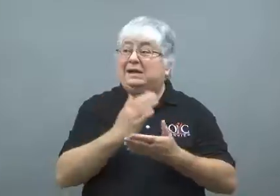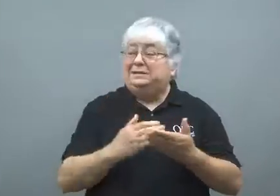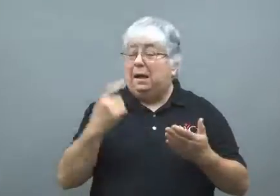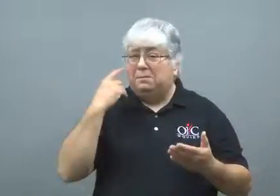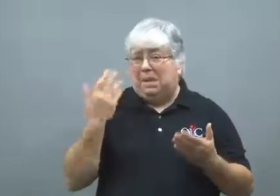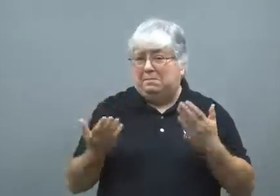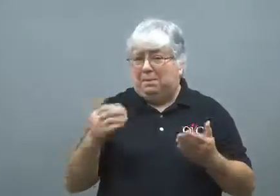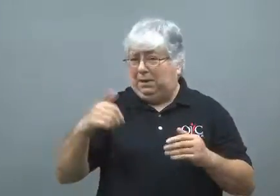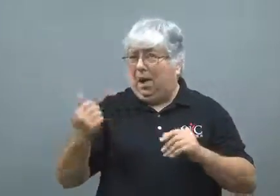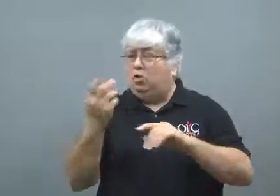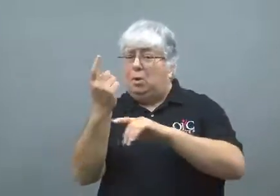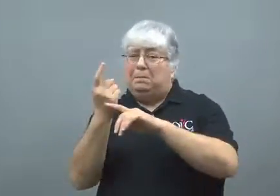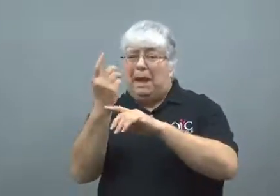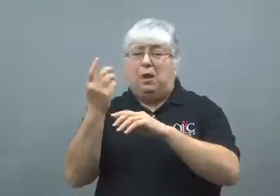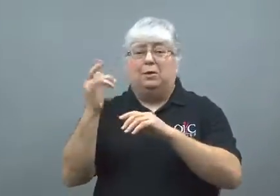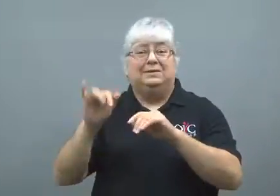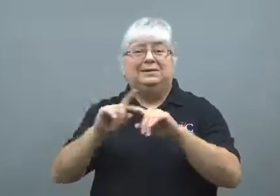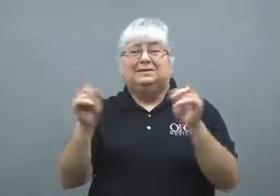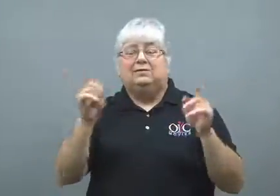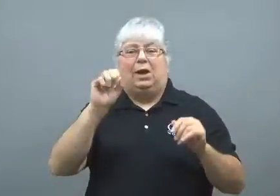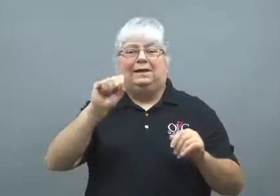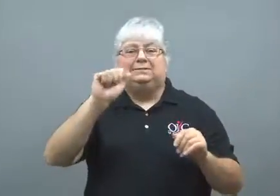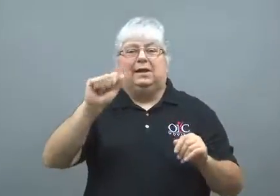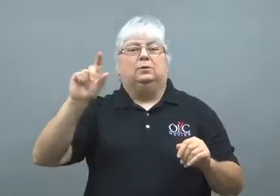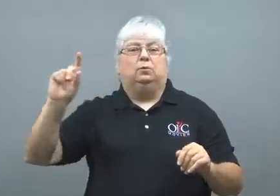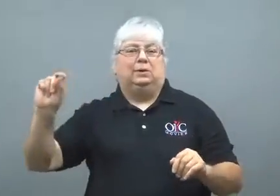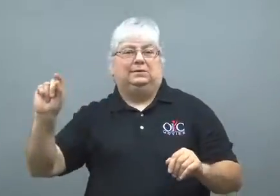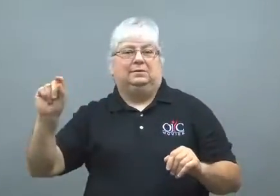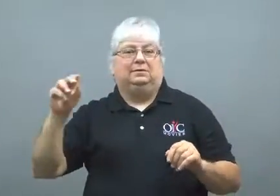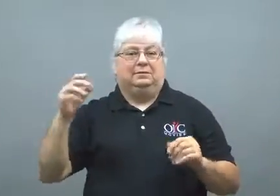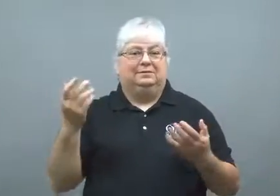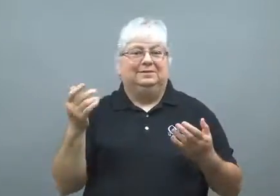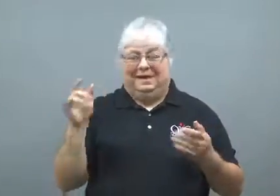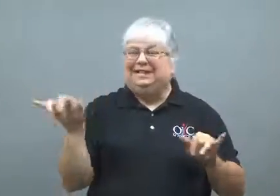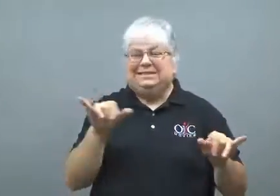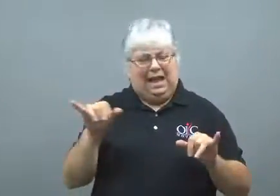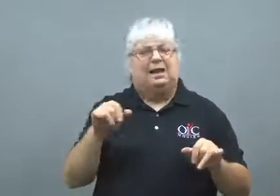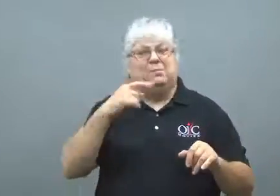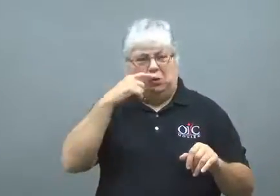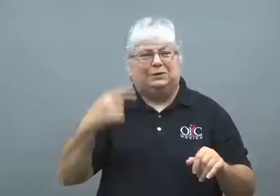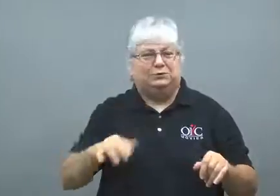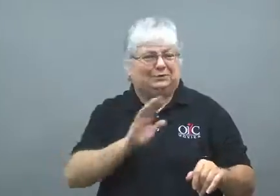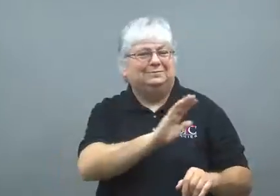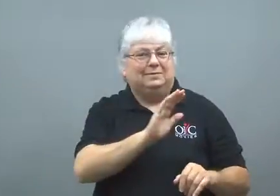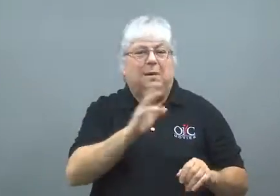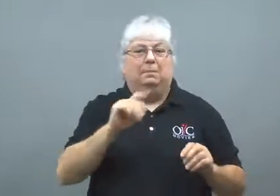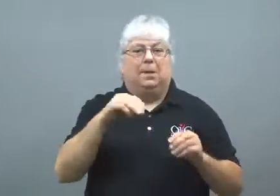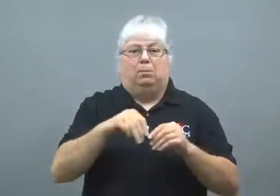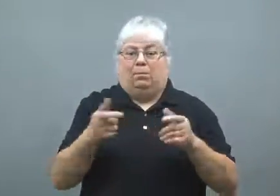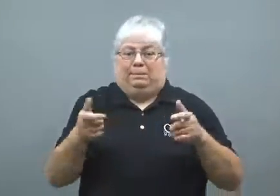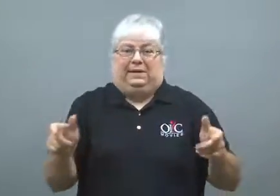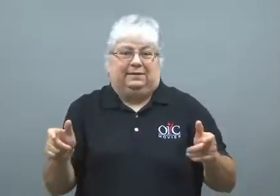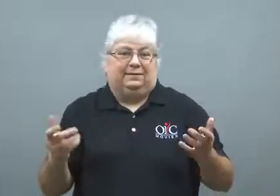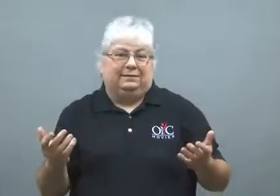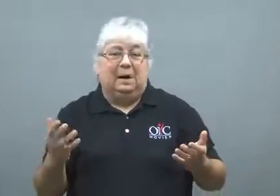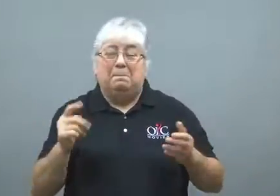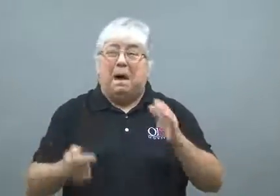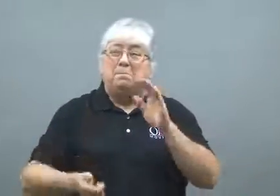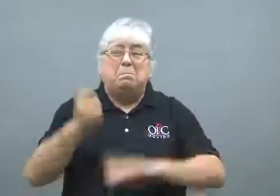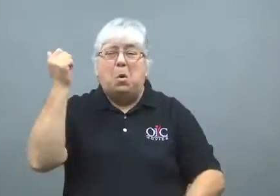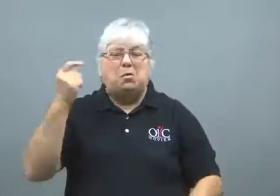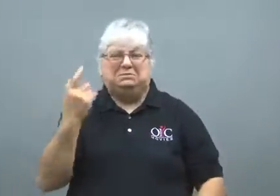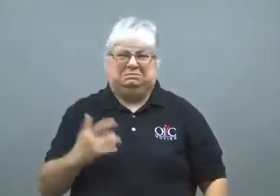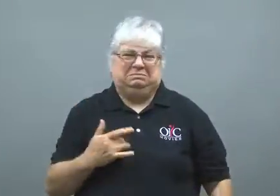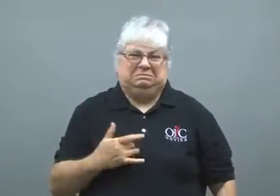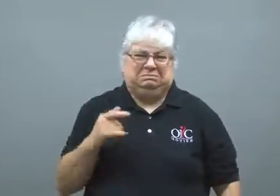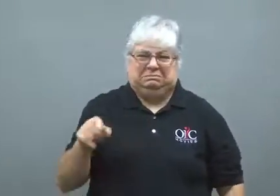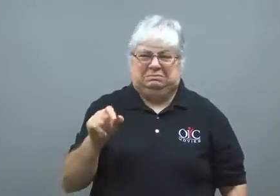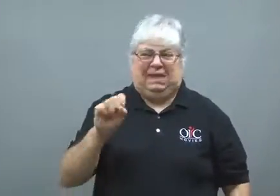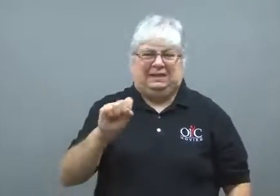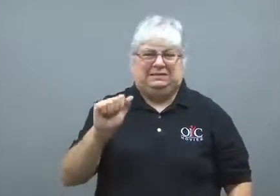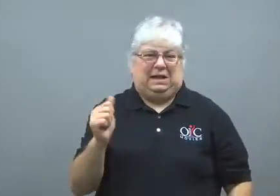Some believe the missile may have been an SA-20.